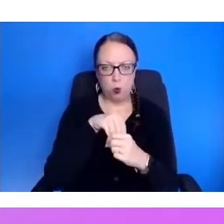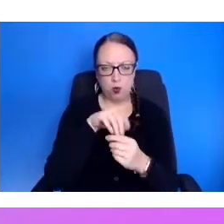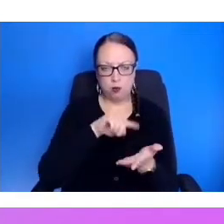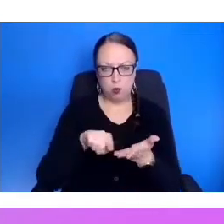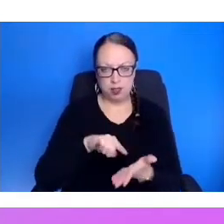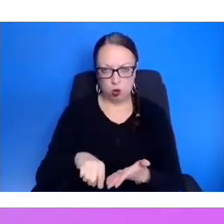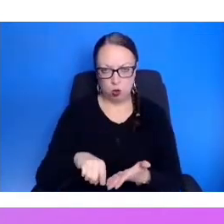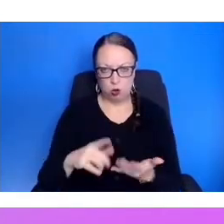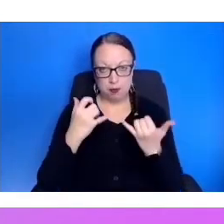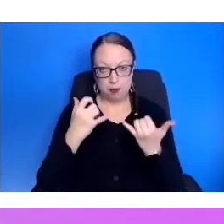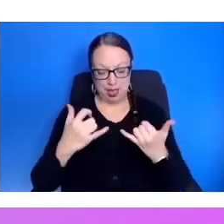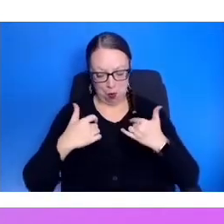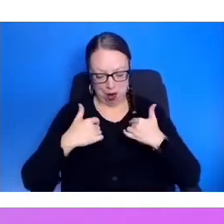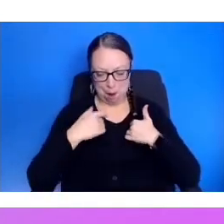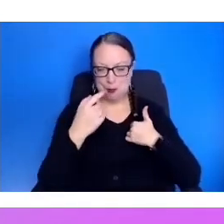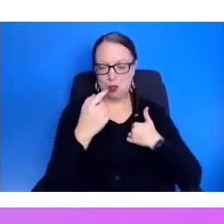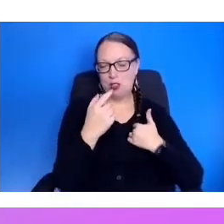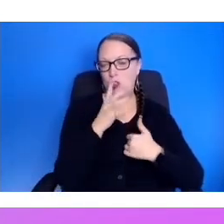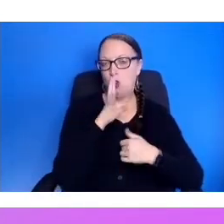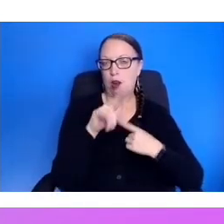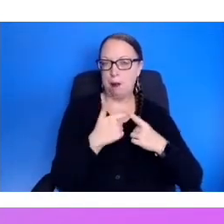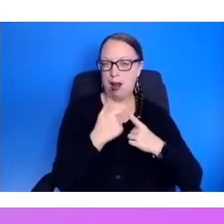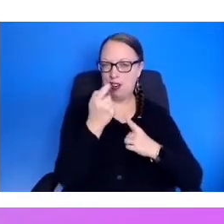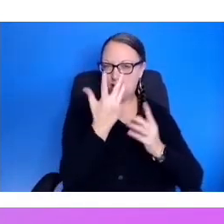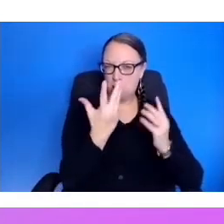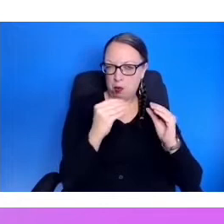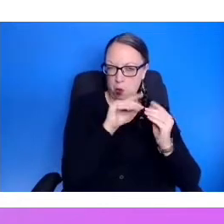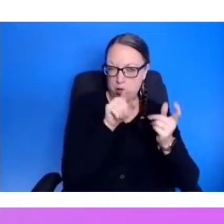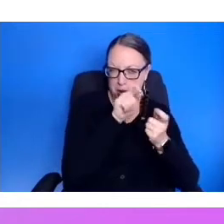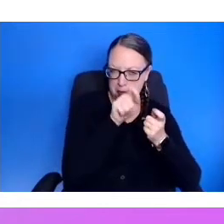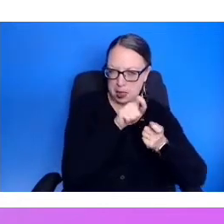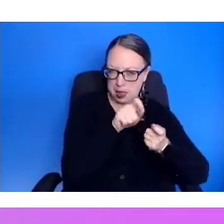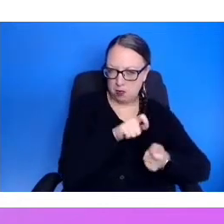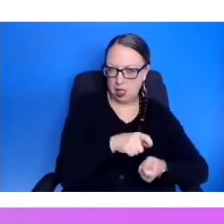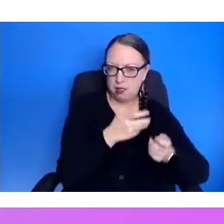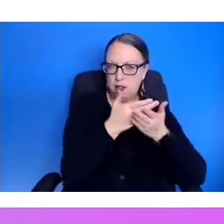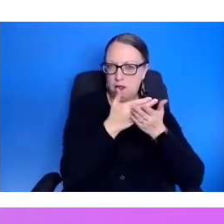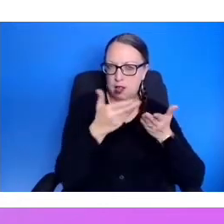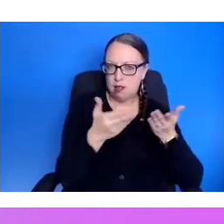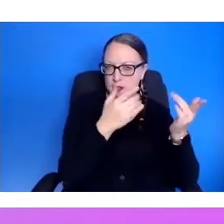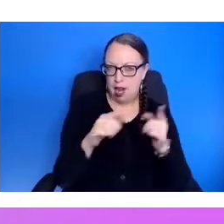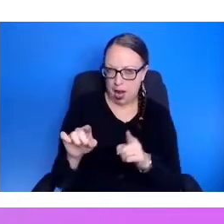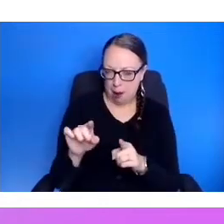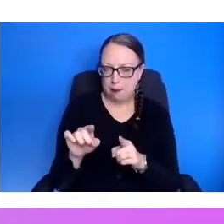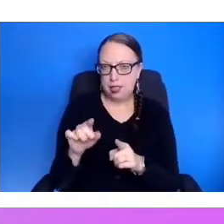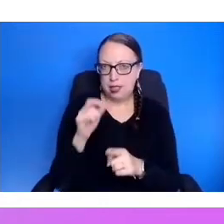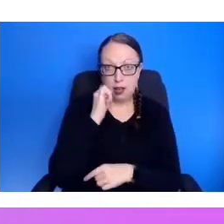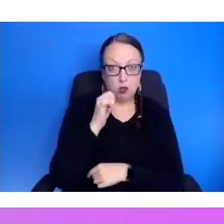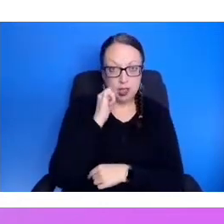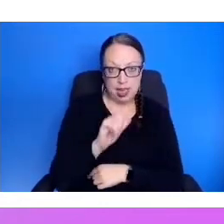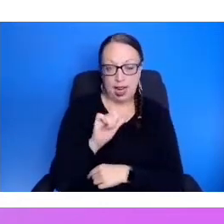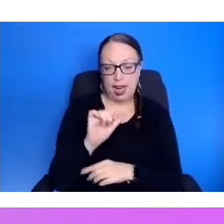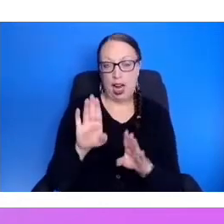a little bit more about the nitty gritty what goes on on an almost daily basis at open inclusion. And some of the strategies